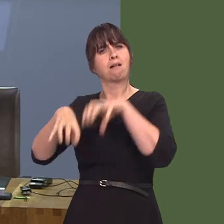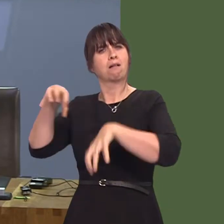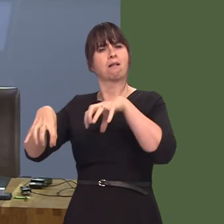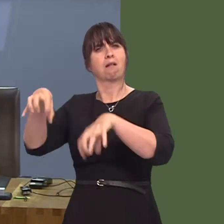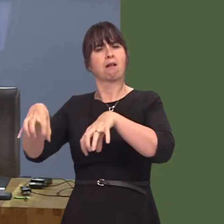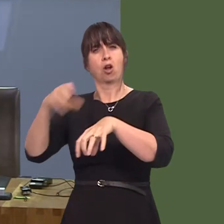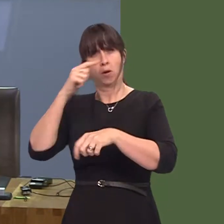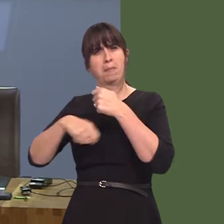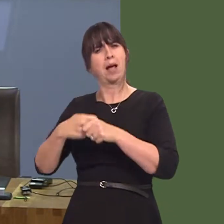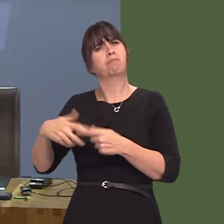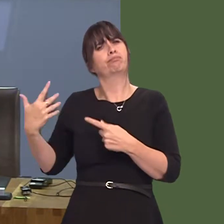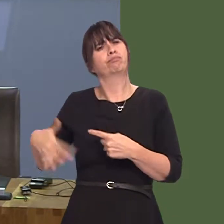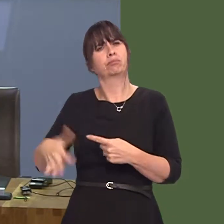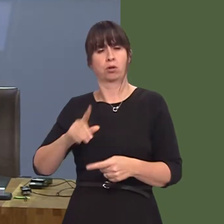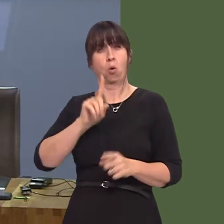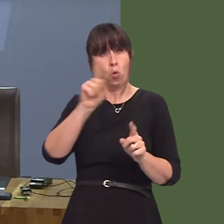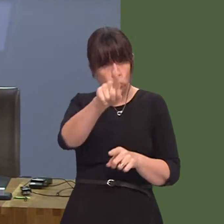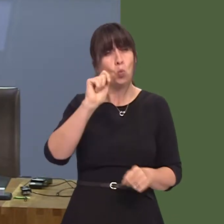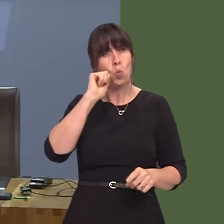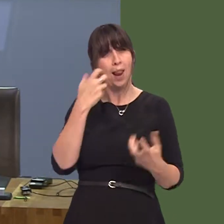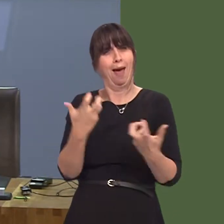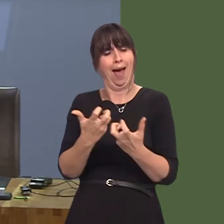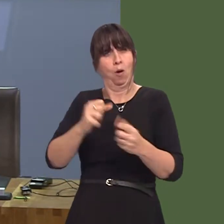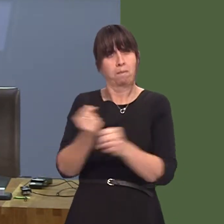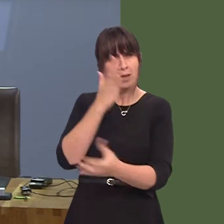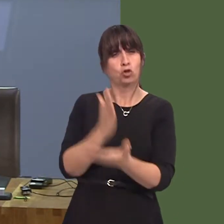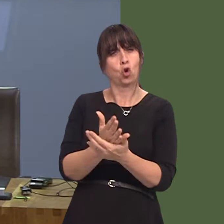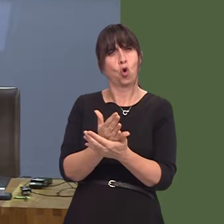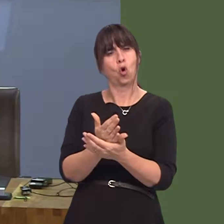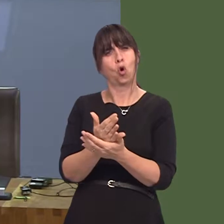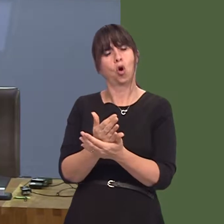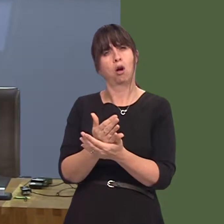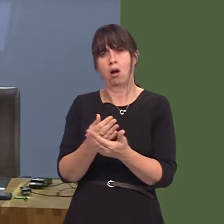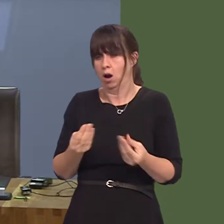What action are you going to take to ensure that people who are less well off donít have